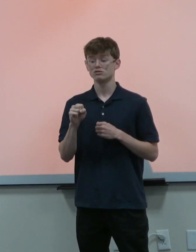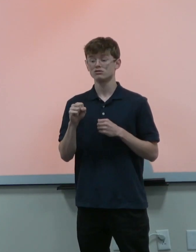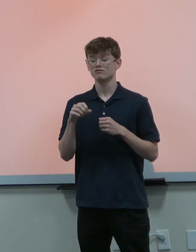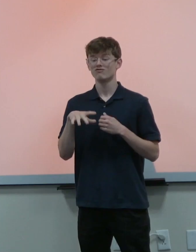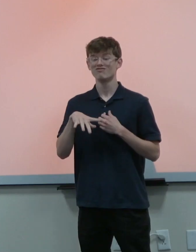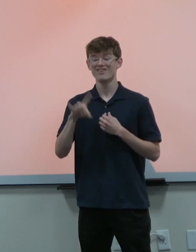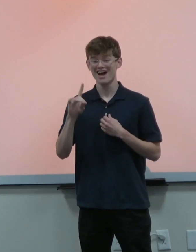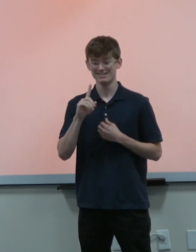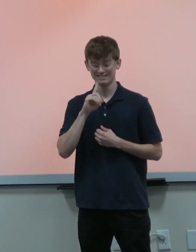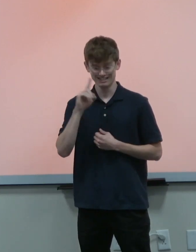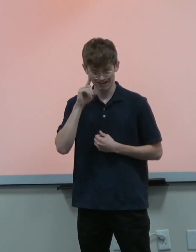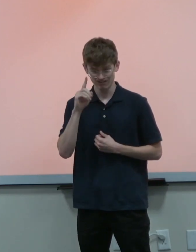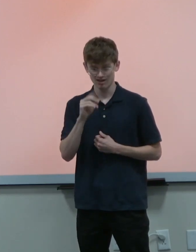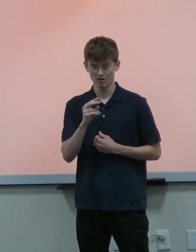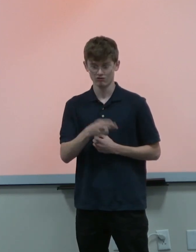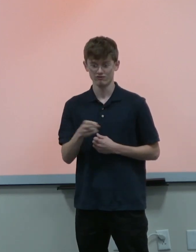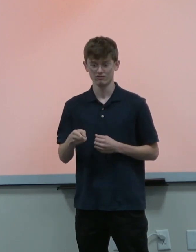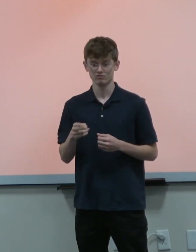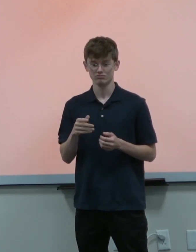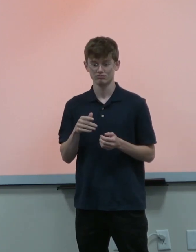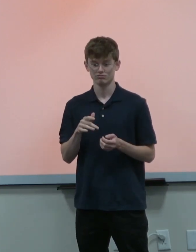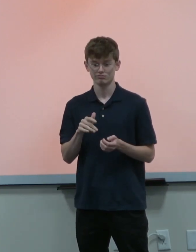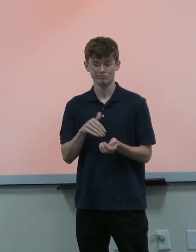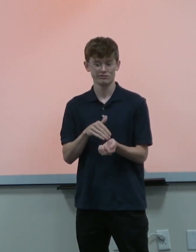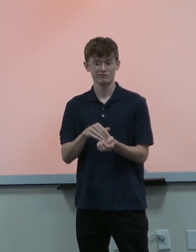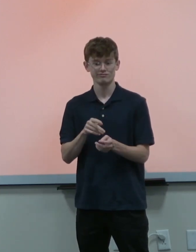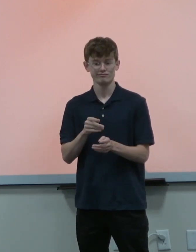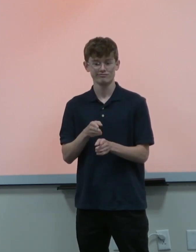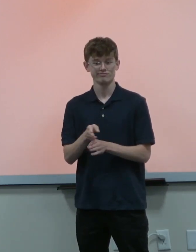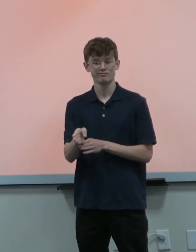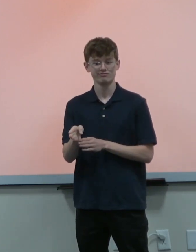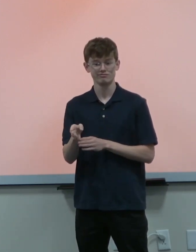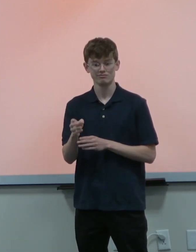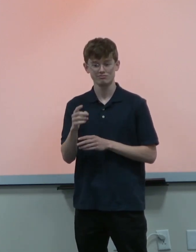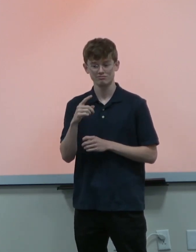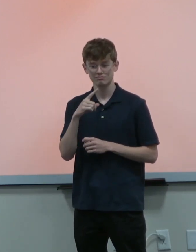And a challenge was finding deaf and hard of hearing providers